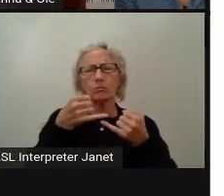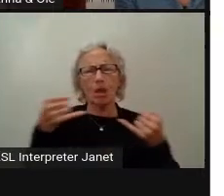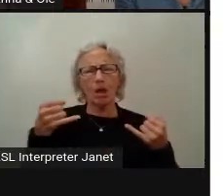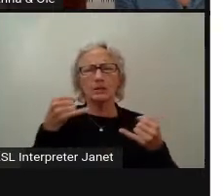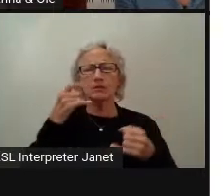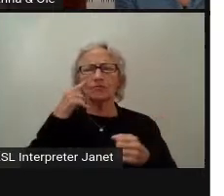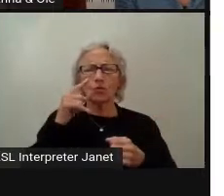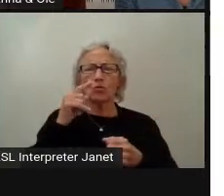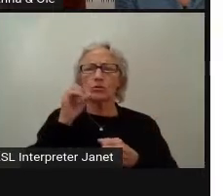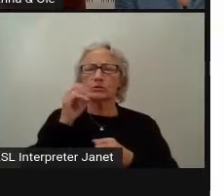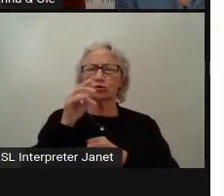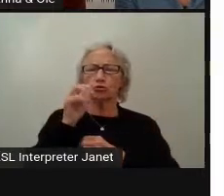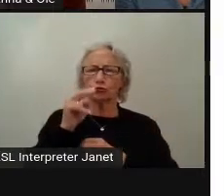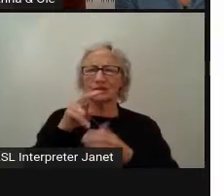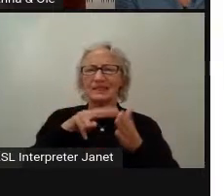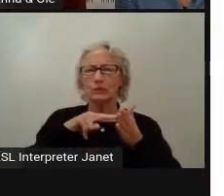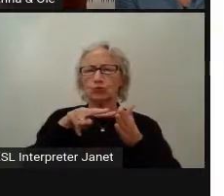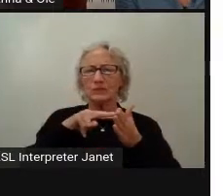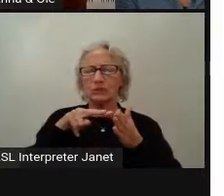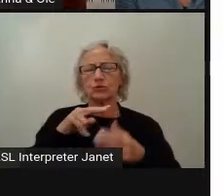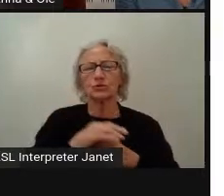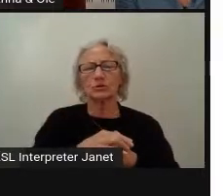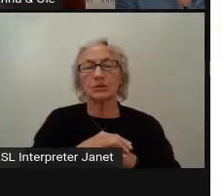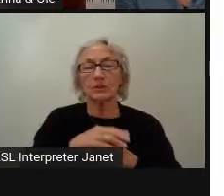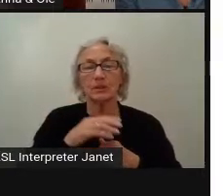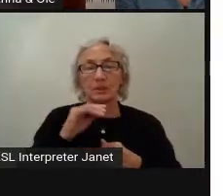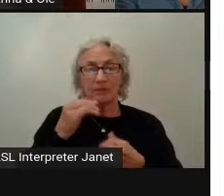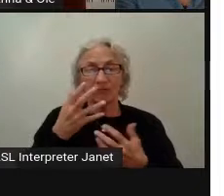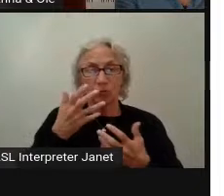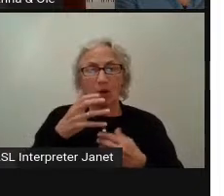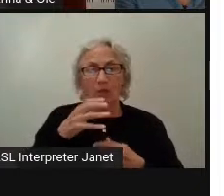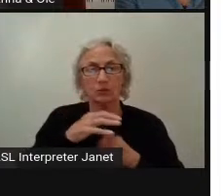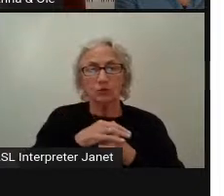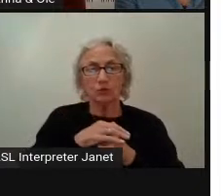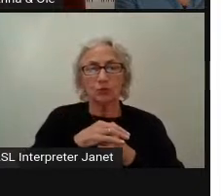Not complex as it cannot be solved because there are actually some very good